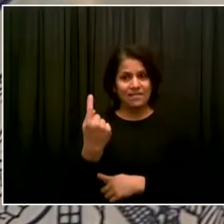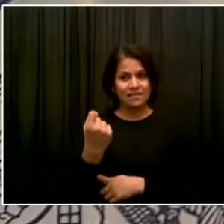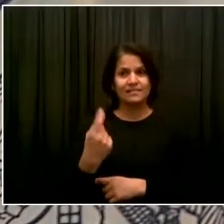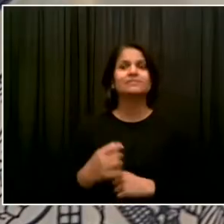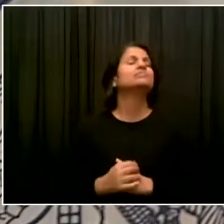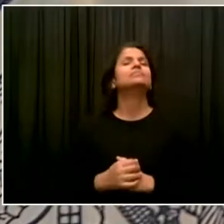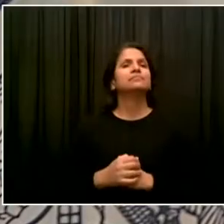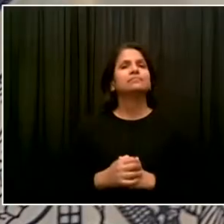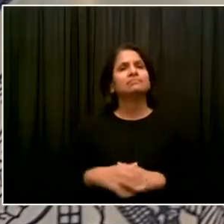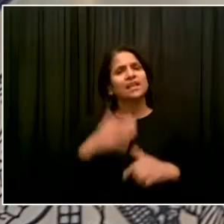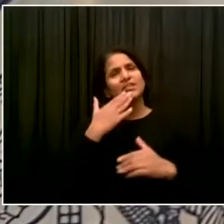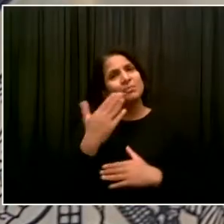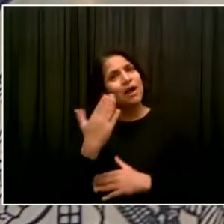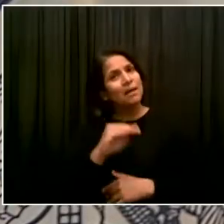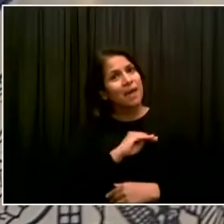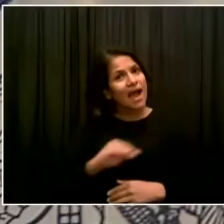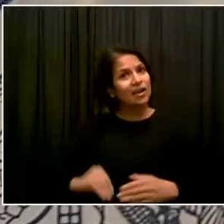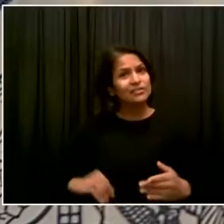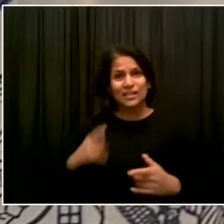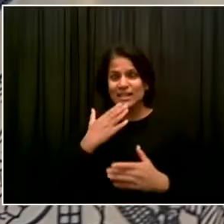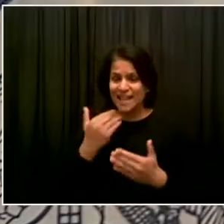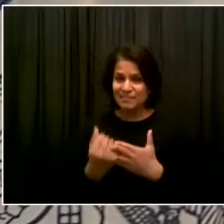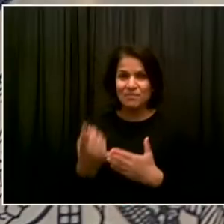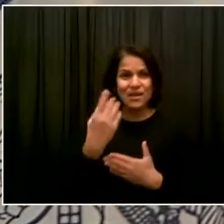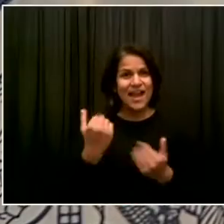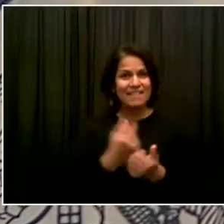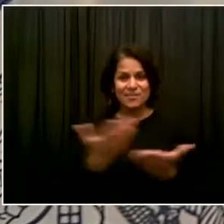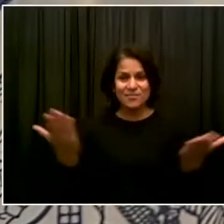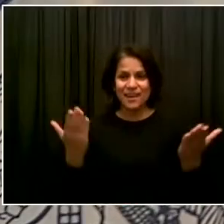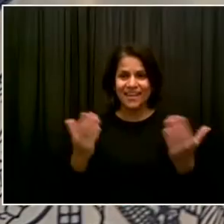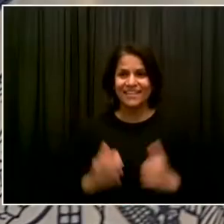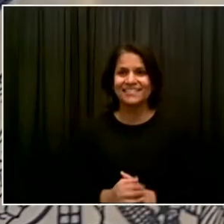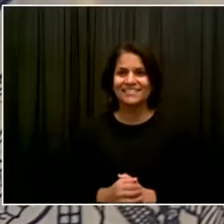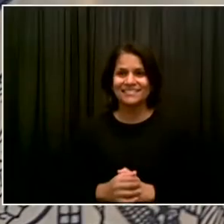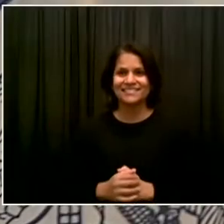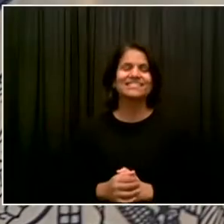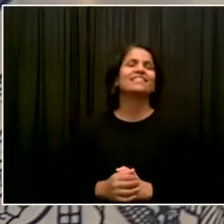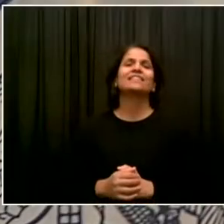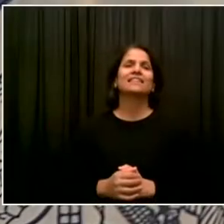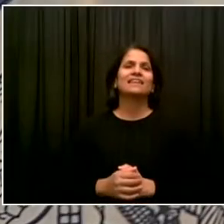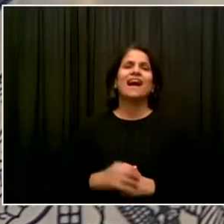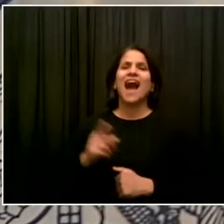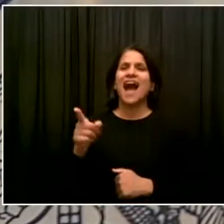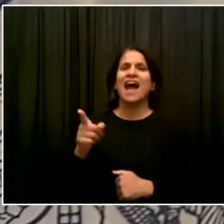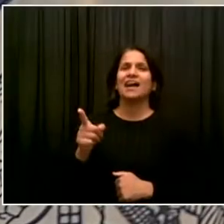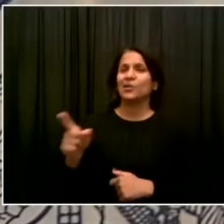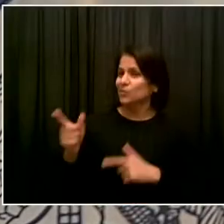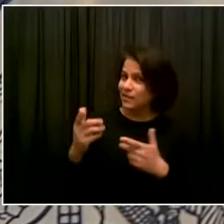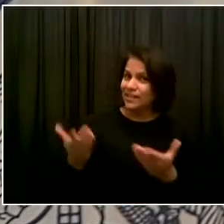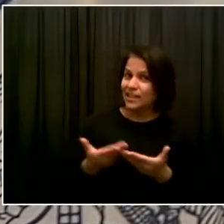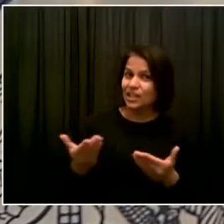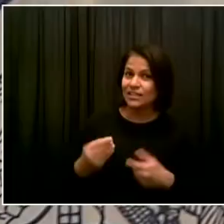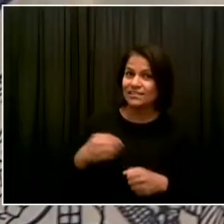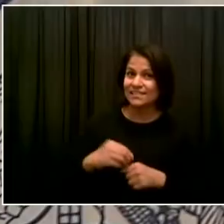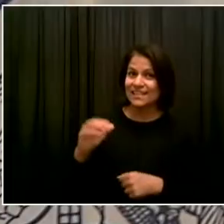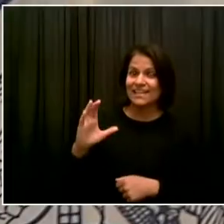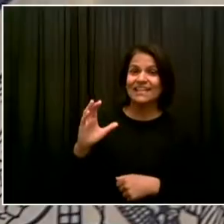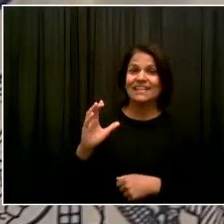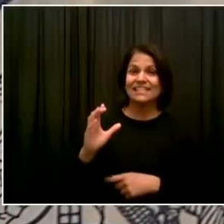QUESTION GOES TO JAMES FORD. GOOD MORNING TO EVERYONE ON